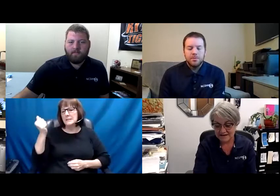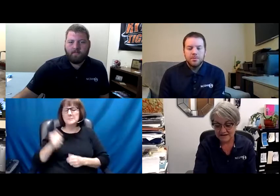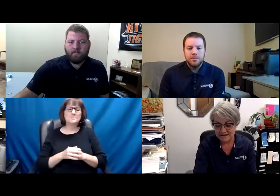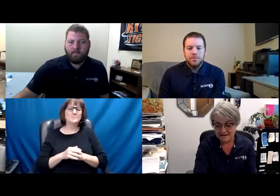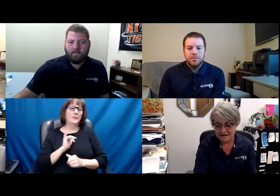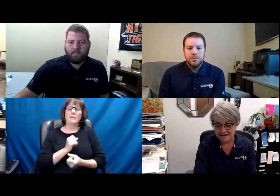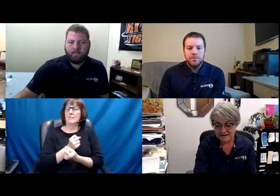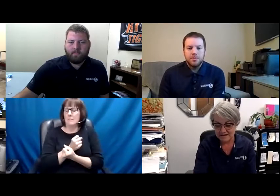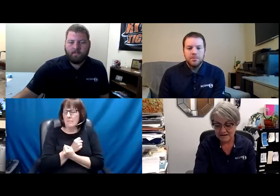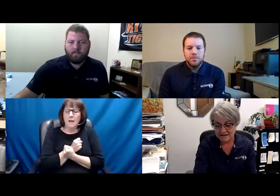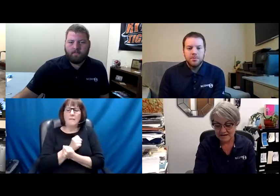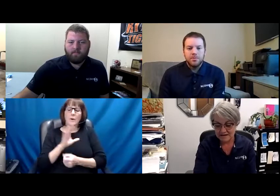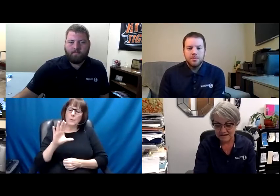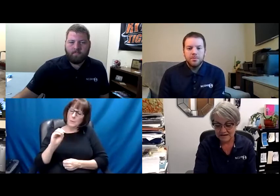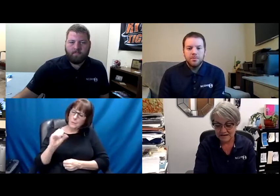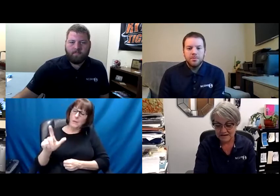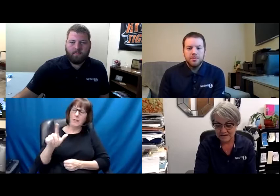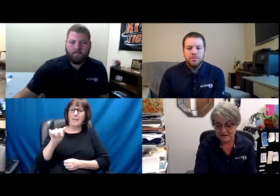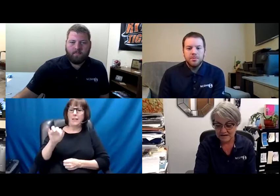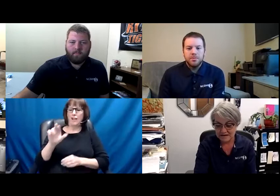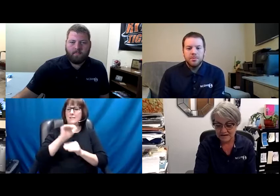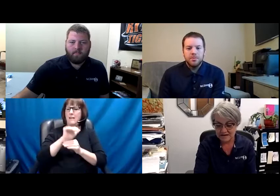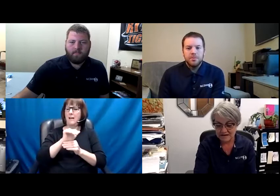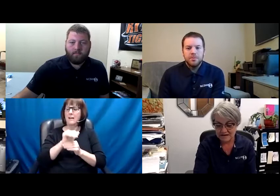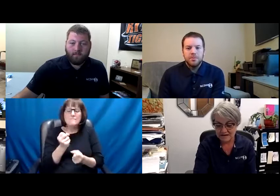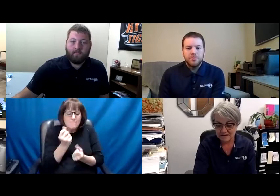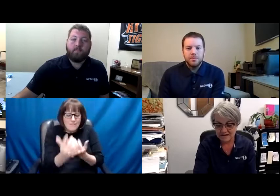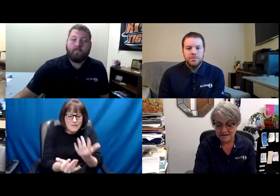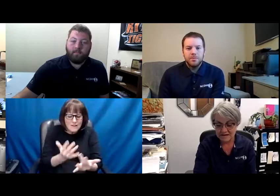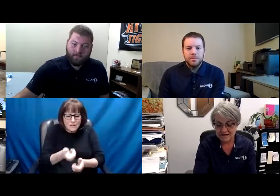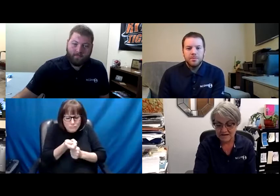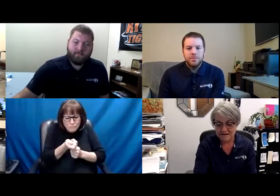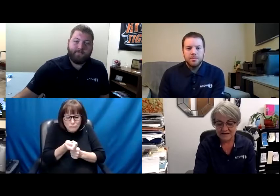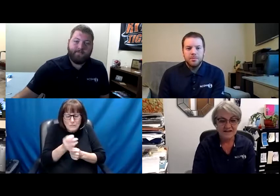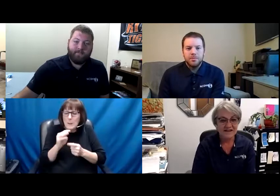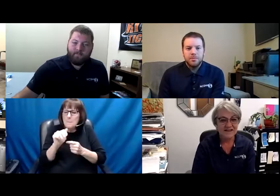the crisp cool air at night and sitting by the campfire roasting marshmallows to make s'mores